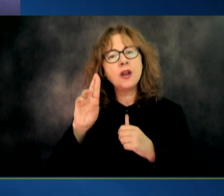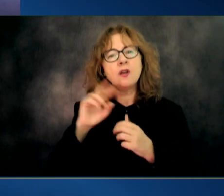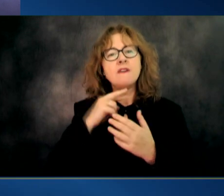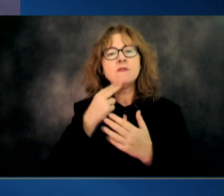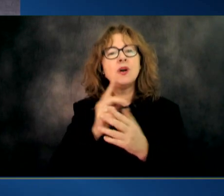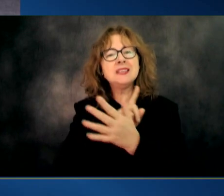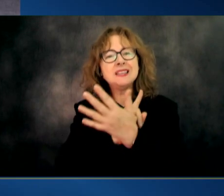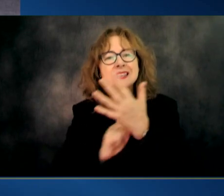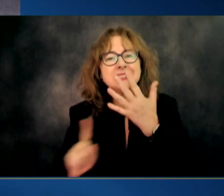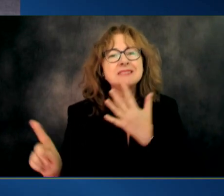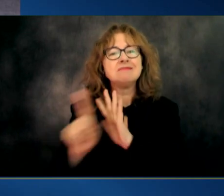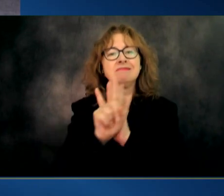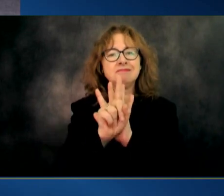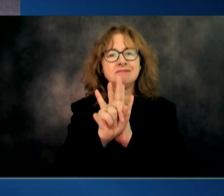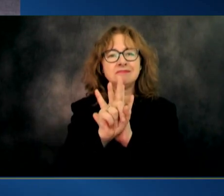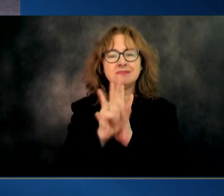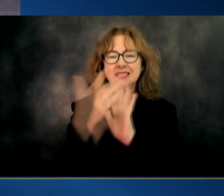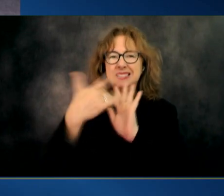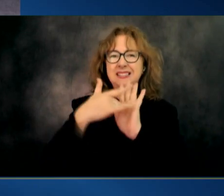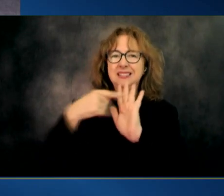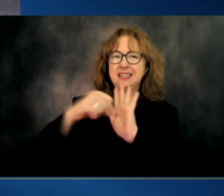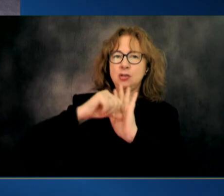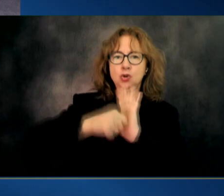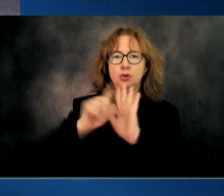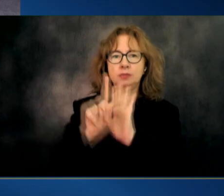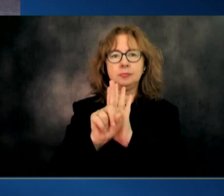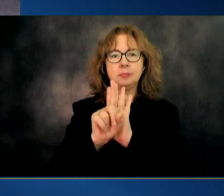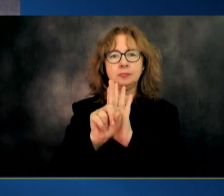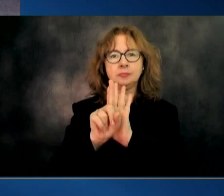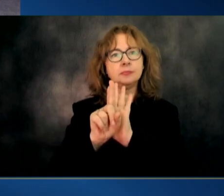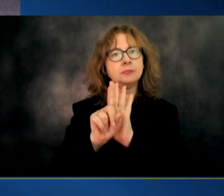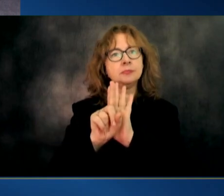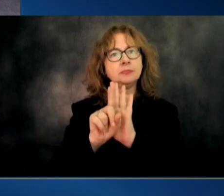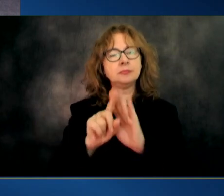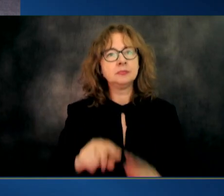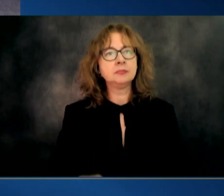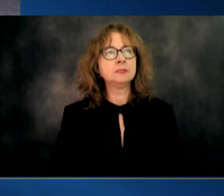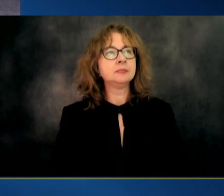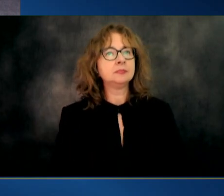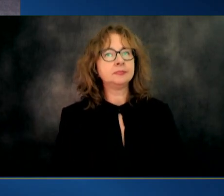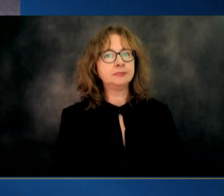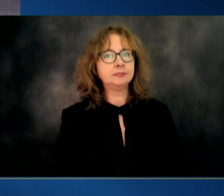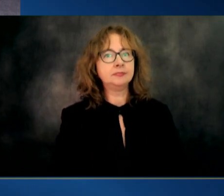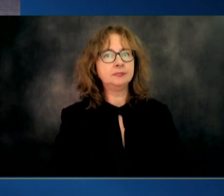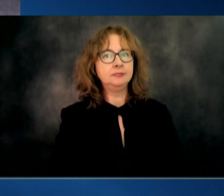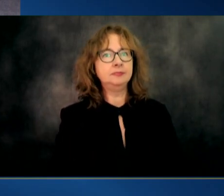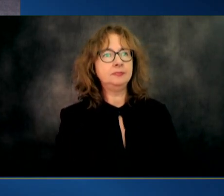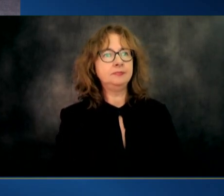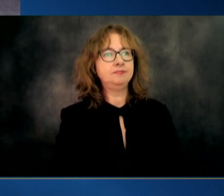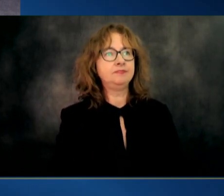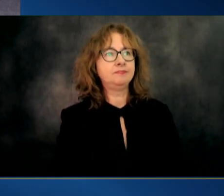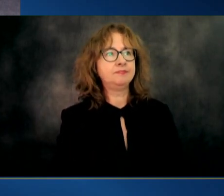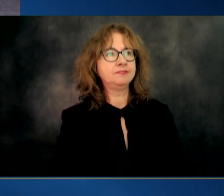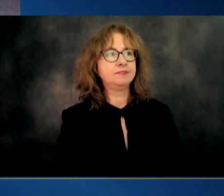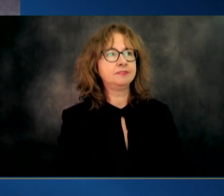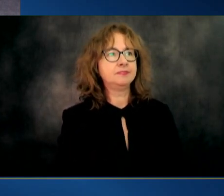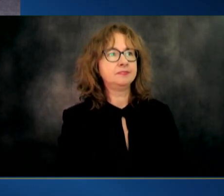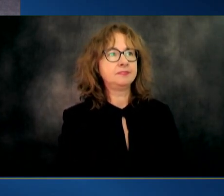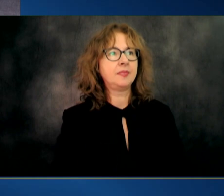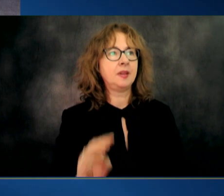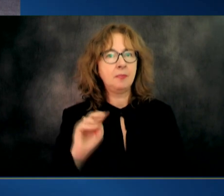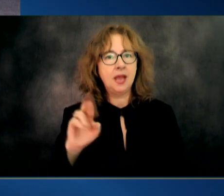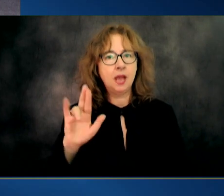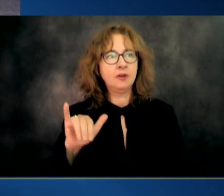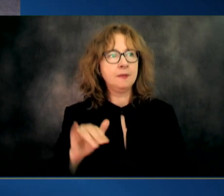Mary Brown: How do I ensure that the warrior voice is front and center? It's pretty simple